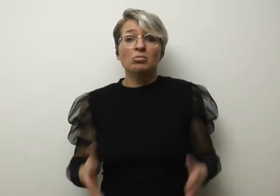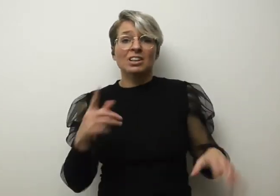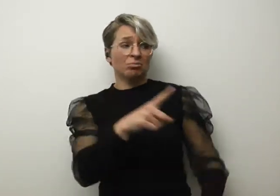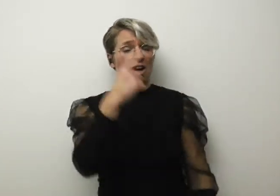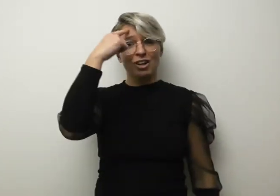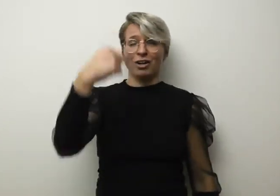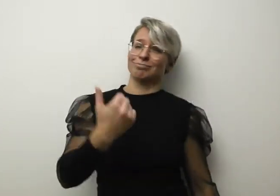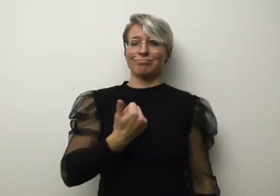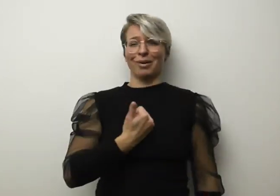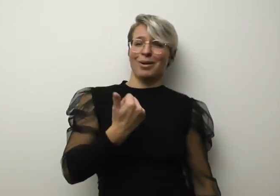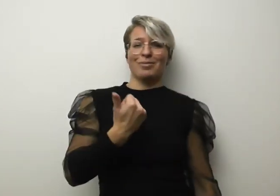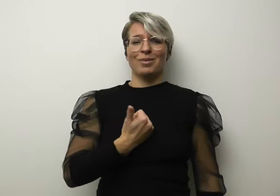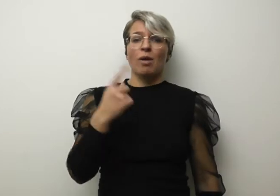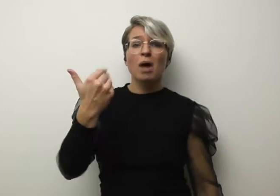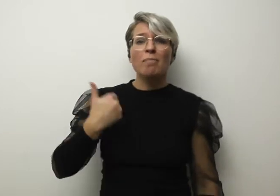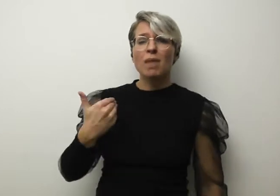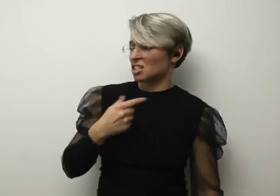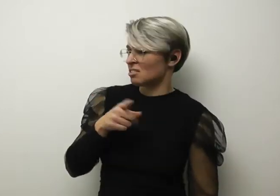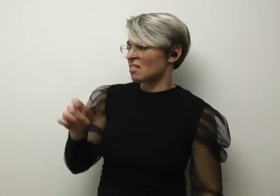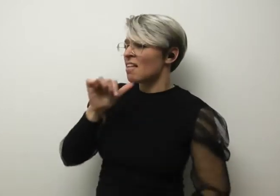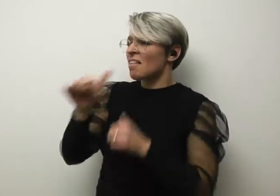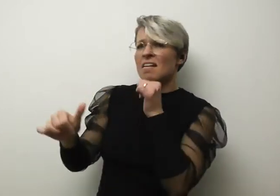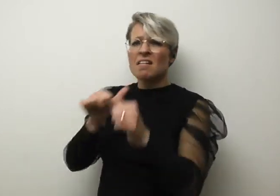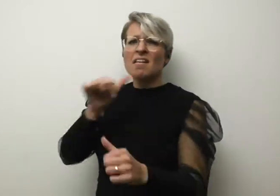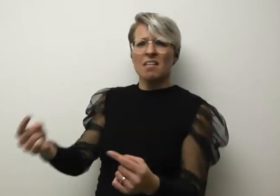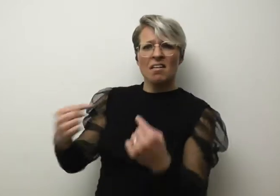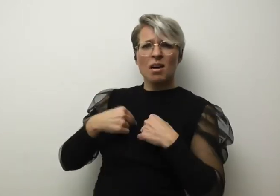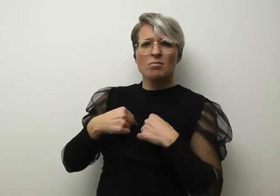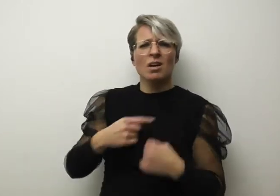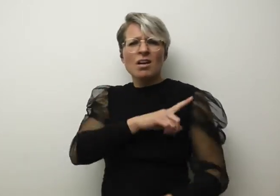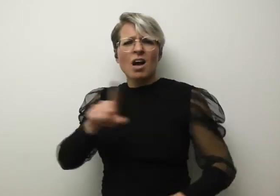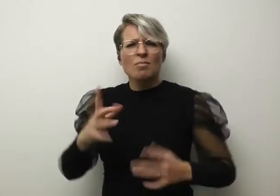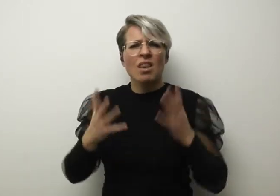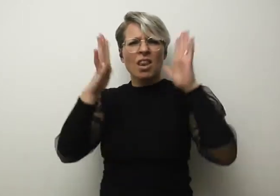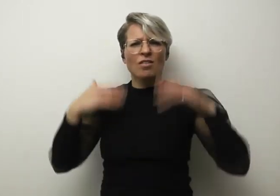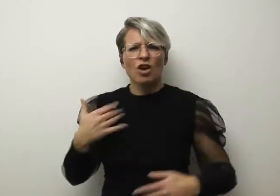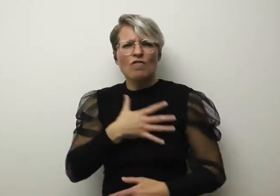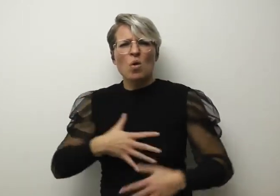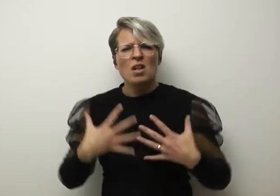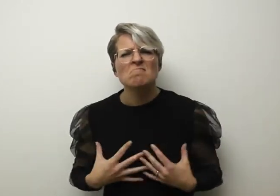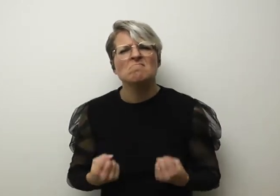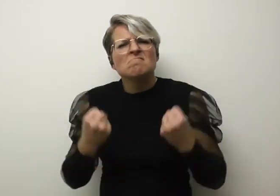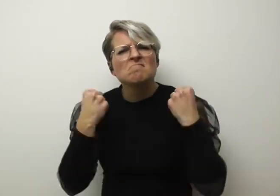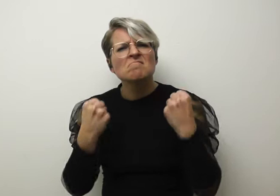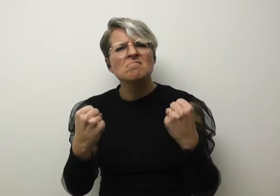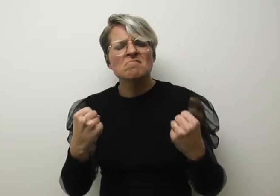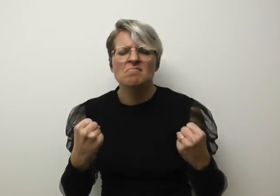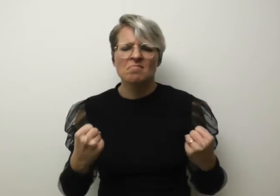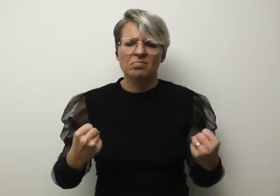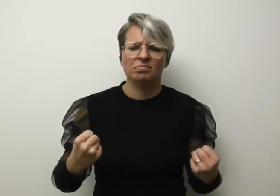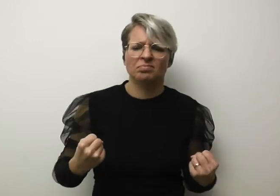He must've thought that it was quite a joke And I got a lot of laughs from a lots of folk Seems I had to fight my whole life through